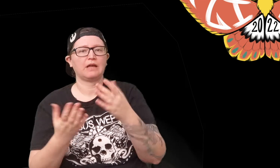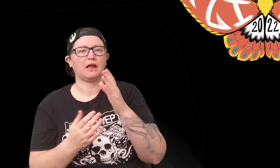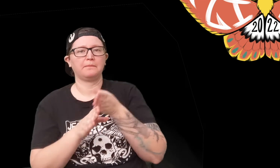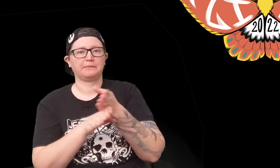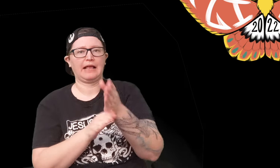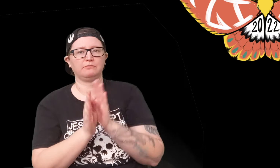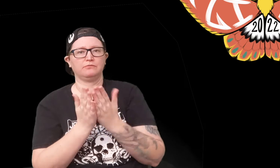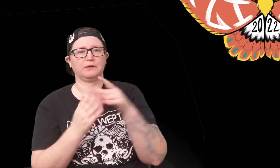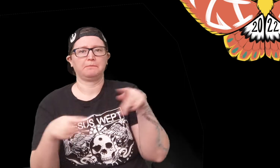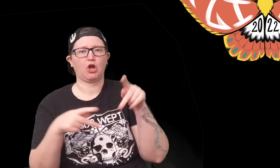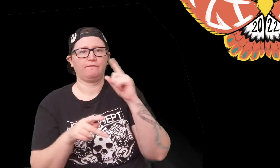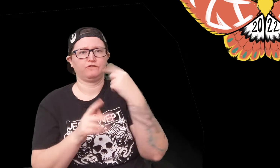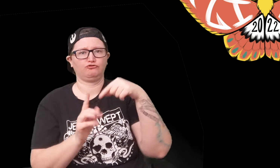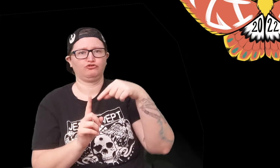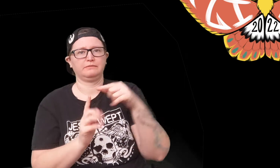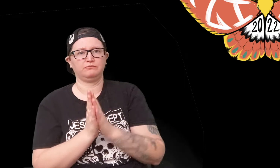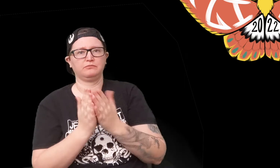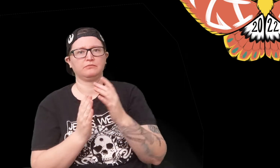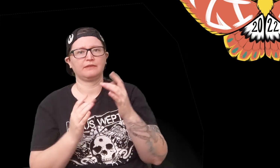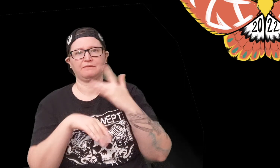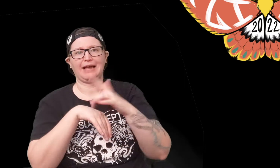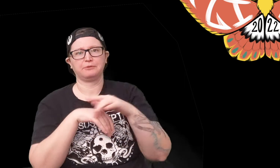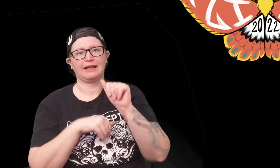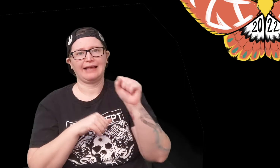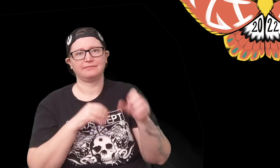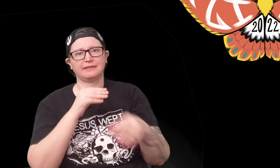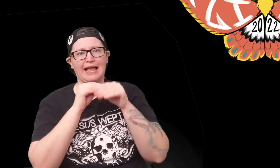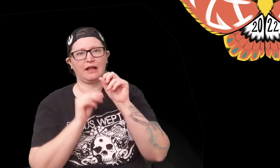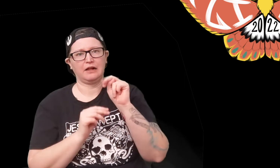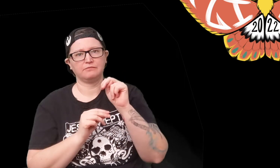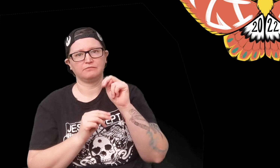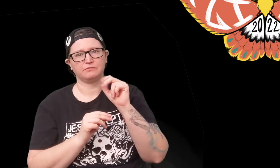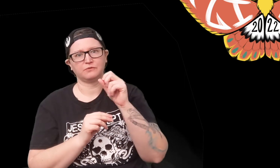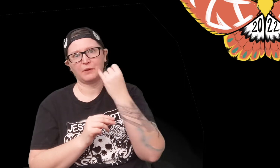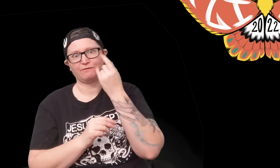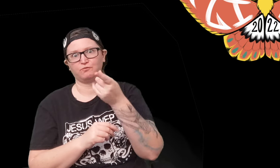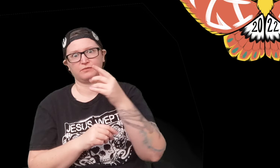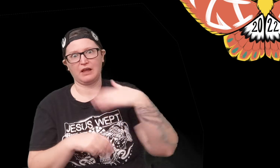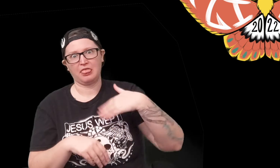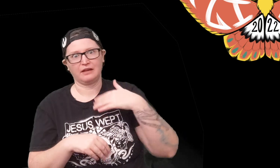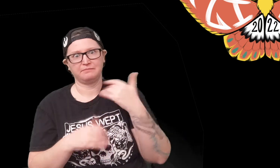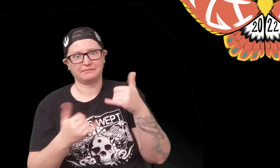cool is it provides a main book for Party First um it's available as an add-on so if